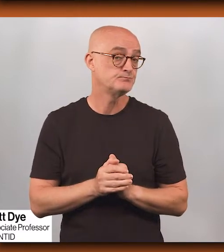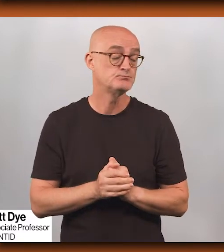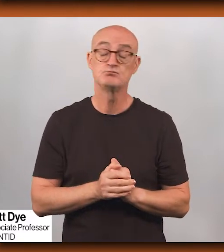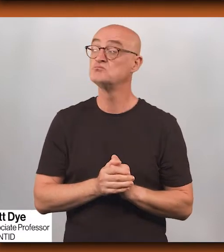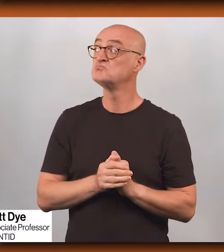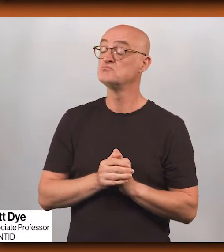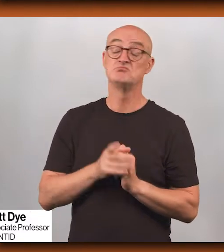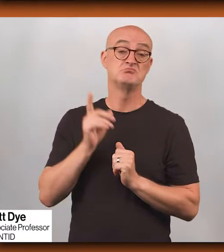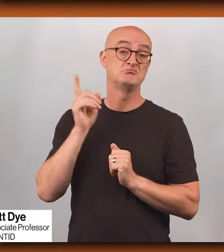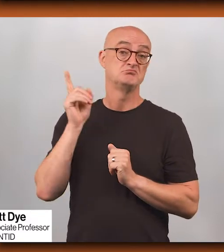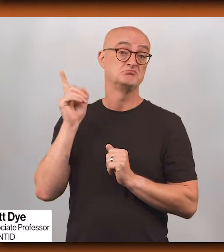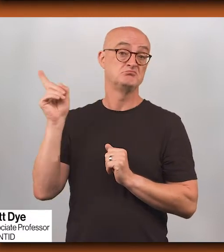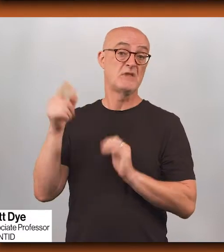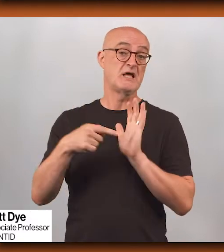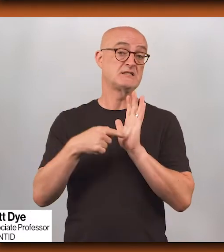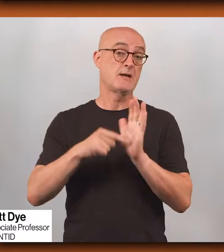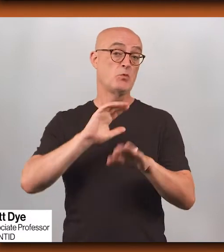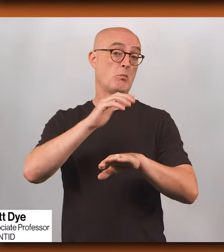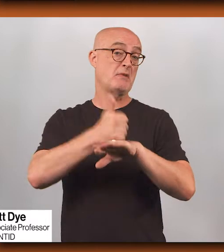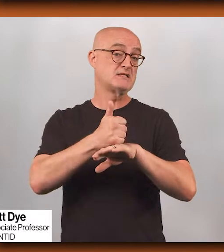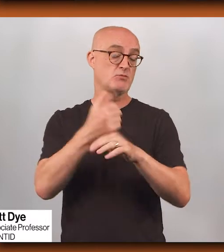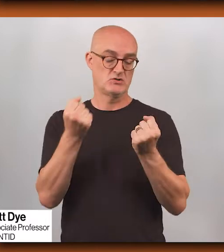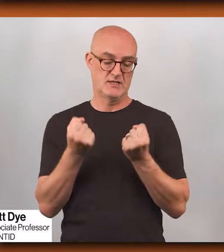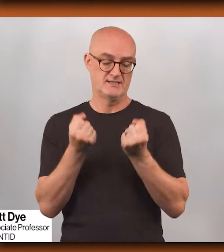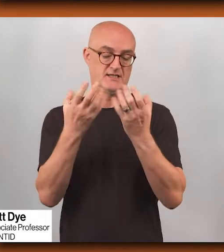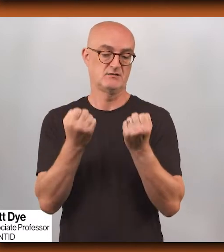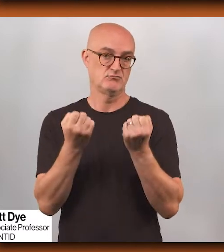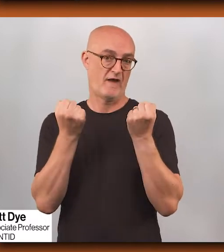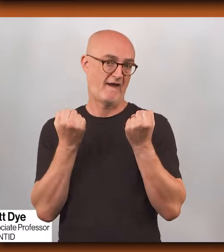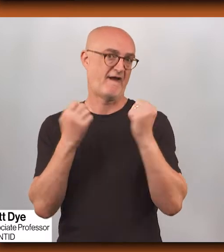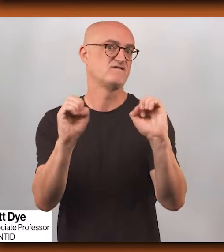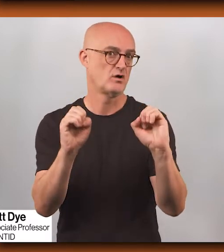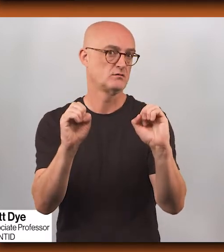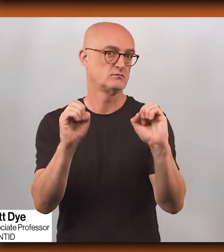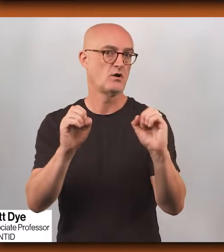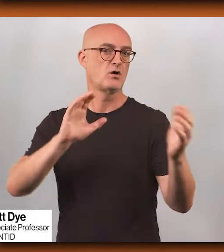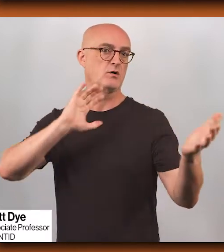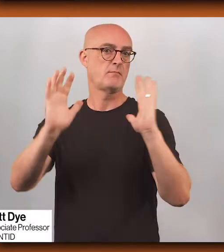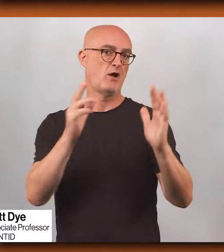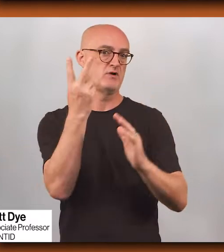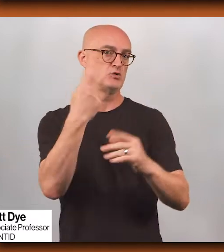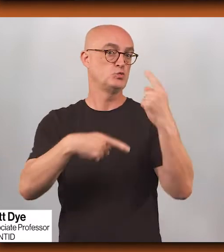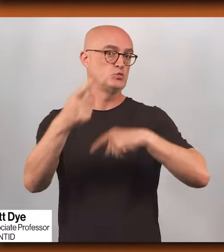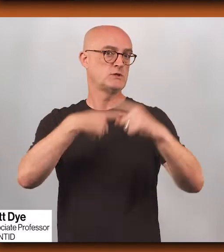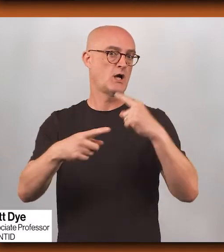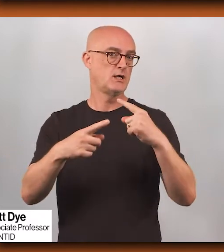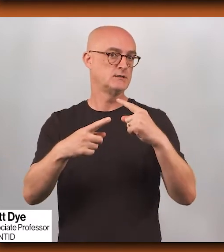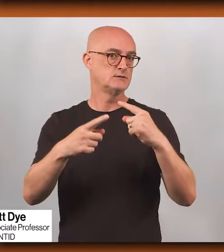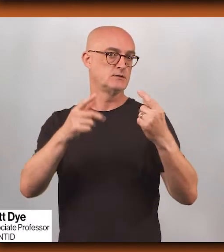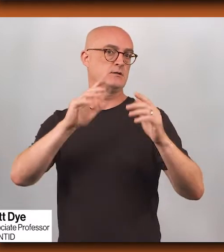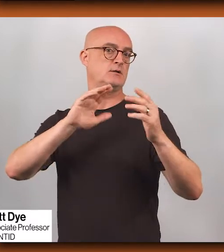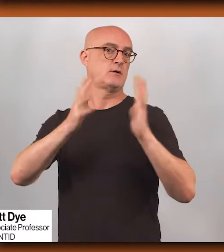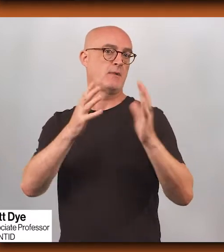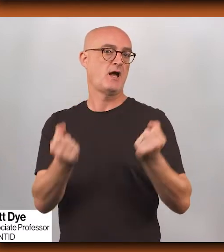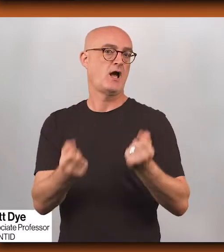based on articulatory effort and compare the effort used to make two signs from our Nicaraguan dataset...